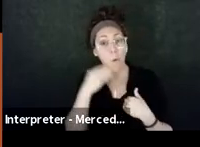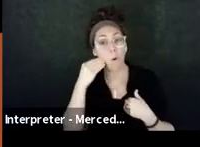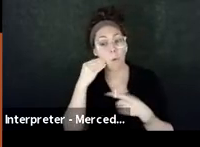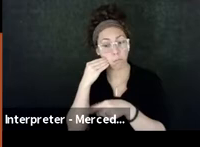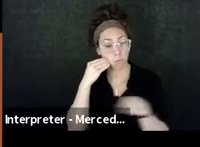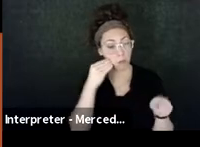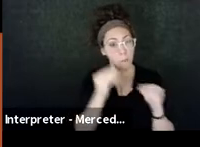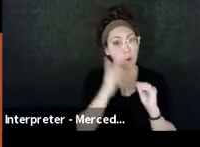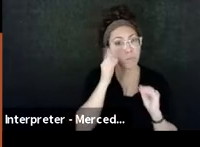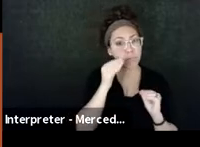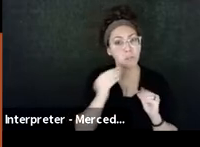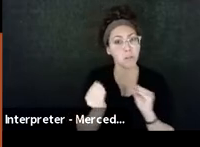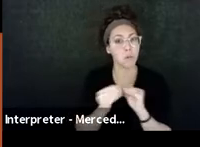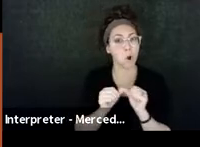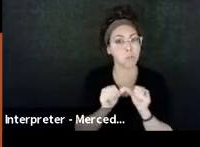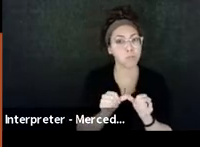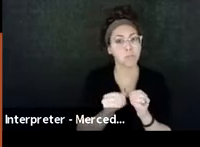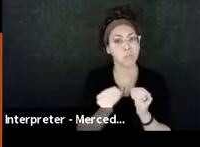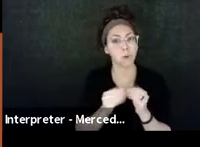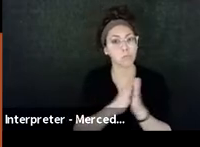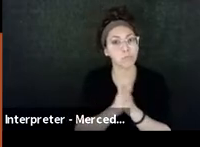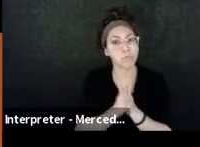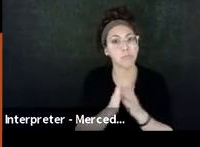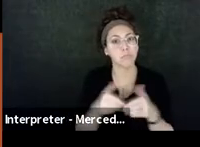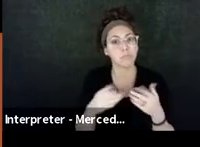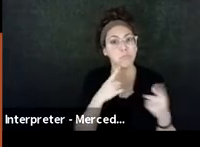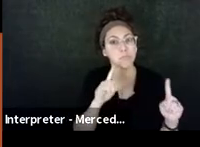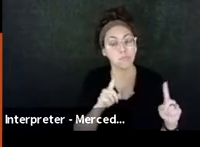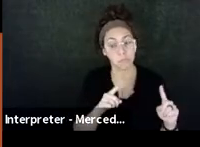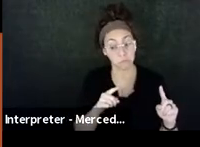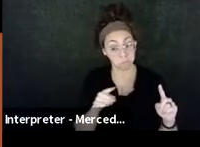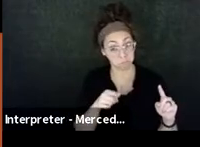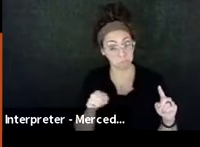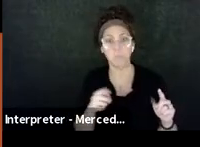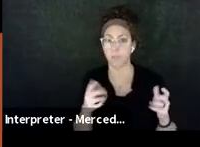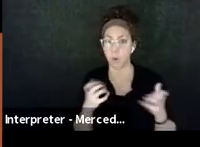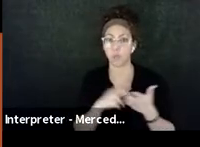Natalie Chavez: And that's what we're moving with our research. So we're starting with MCC on the inside, but we're building from the inside out.